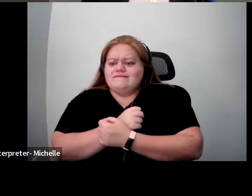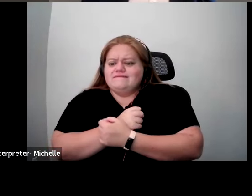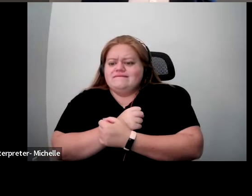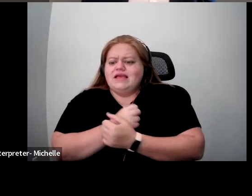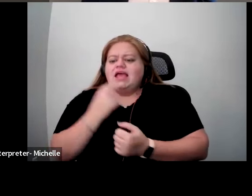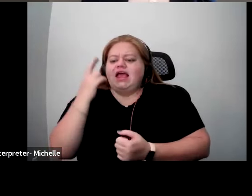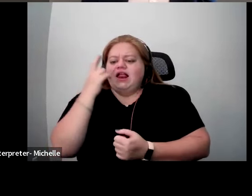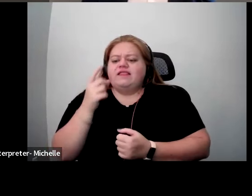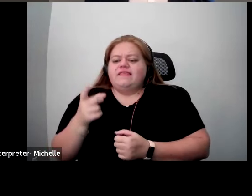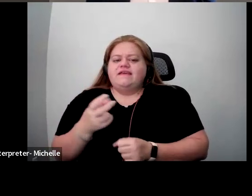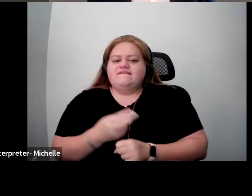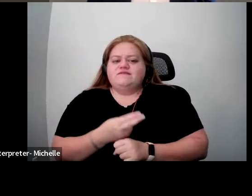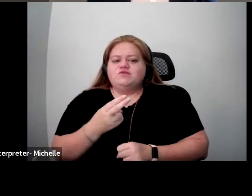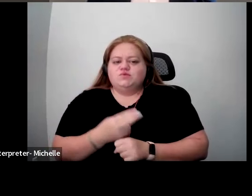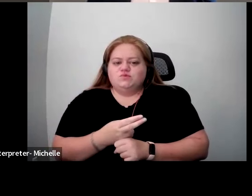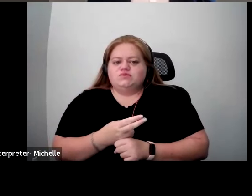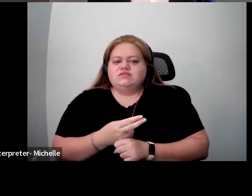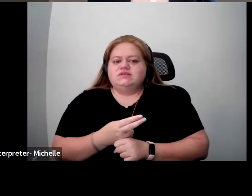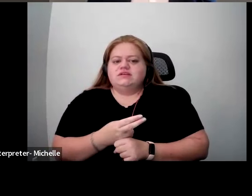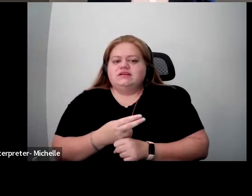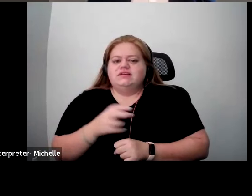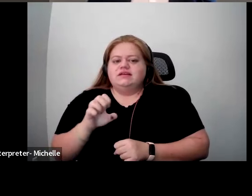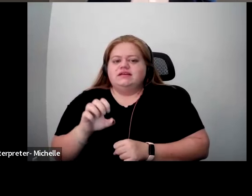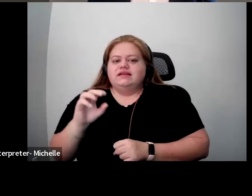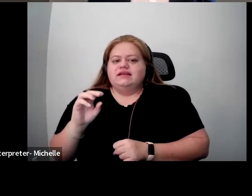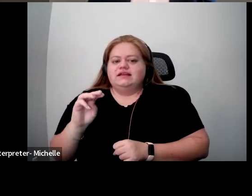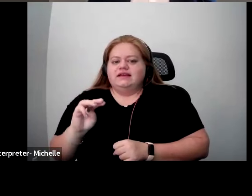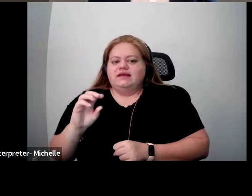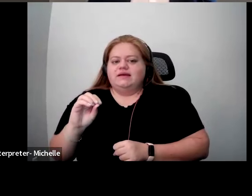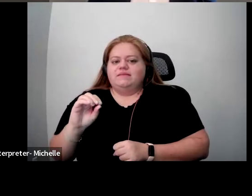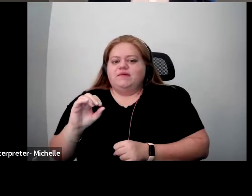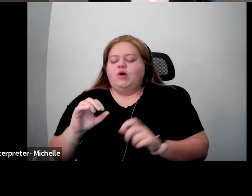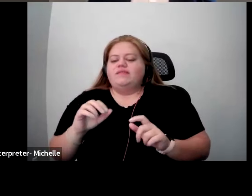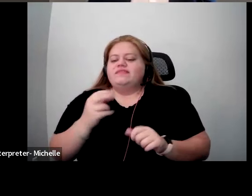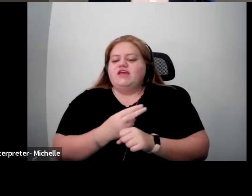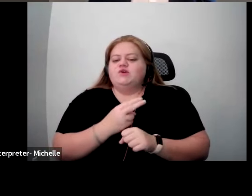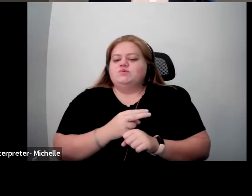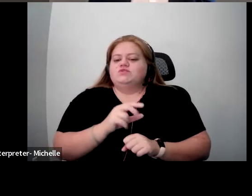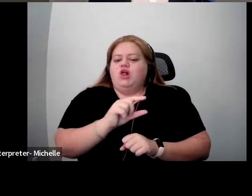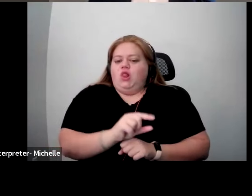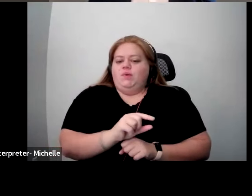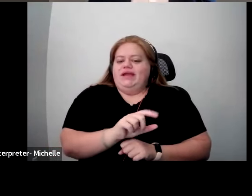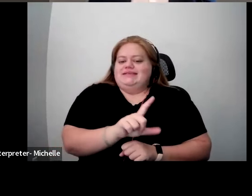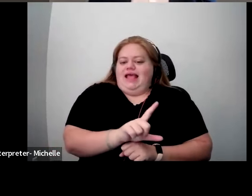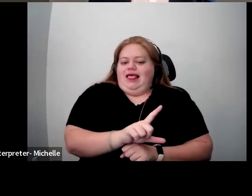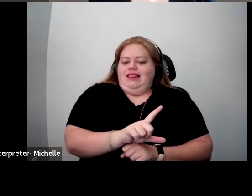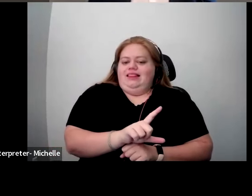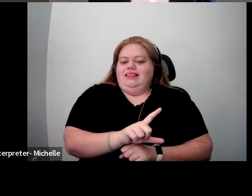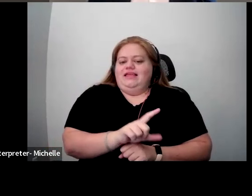is they've used a-- they've looked-- they've used a lowercase L instead of an uppercase I or something on the keyboard because apparently it